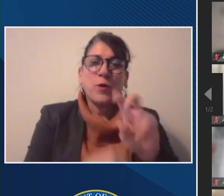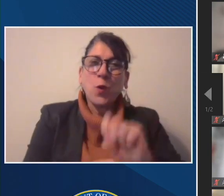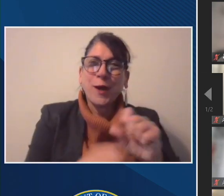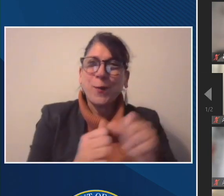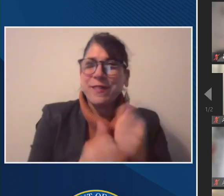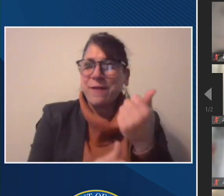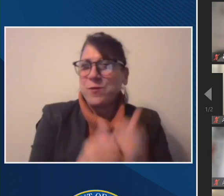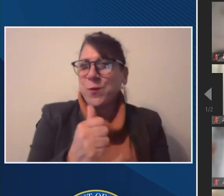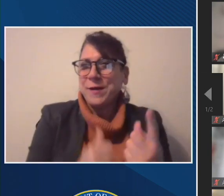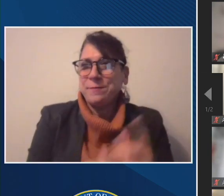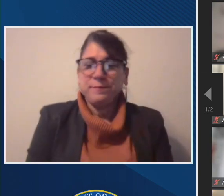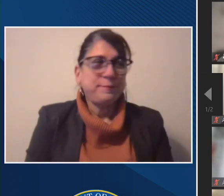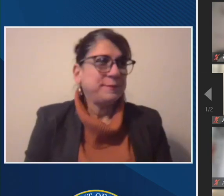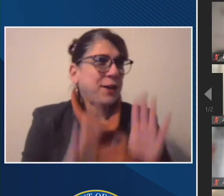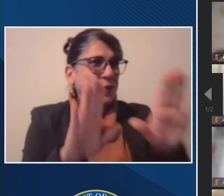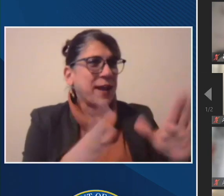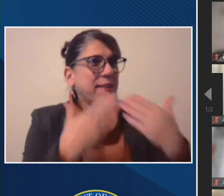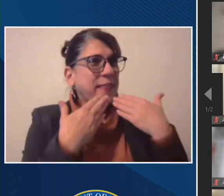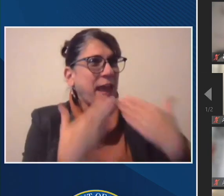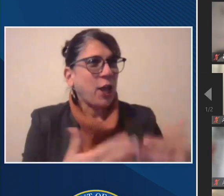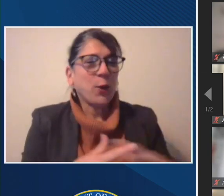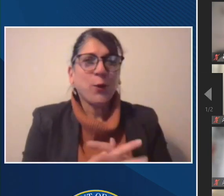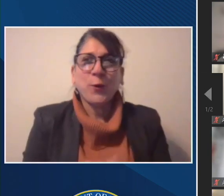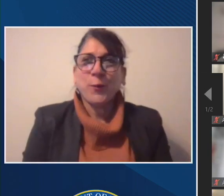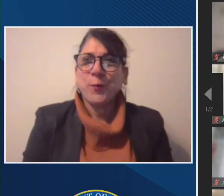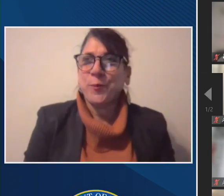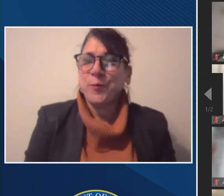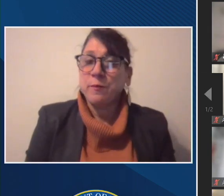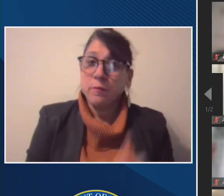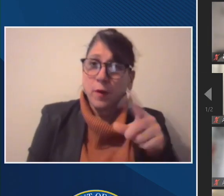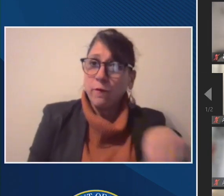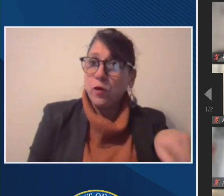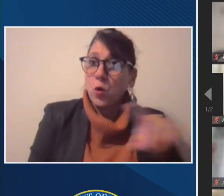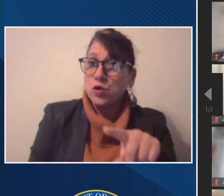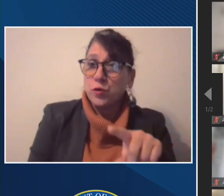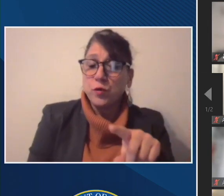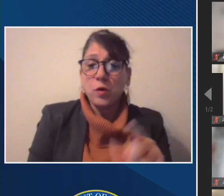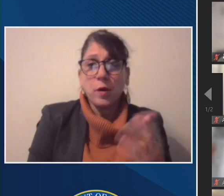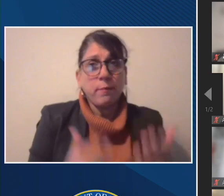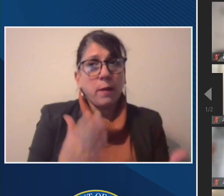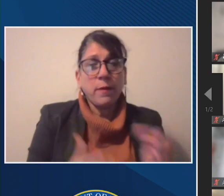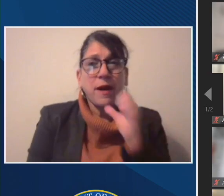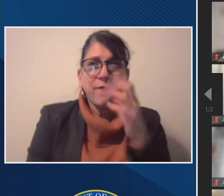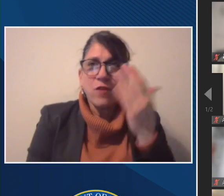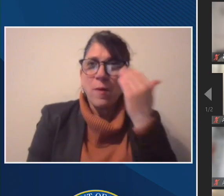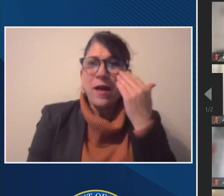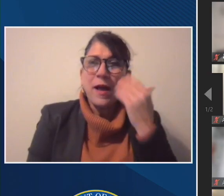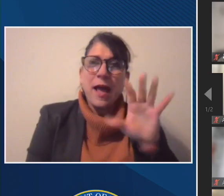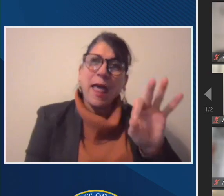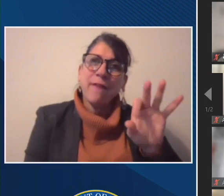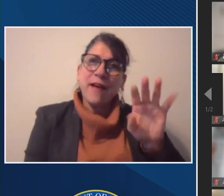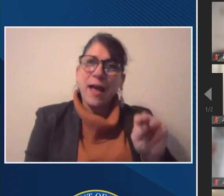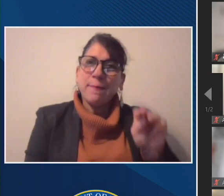Great. Thank you. So for those of you who may not be familiar with FMCS, we are a small